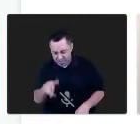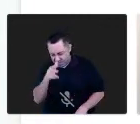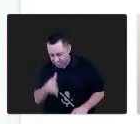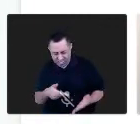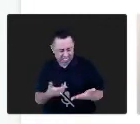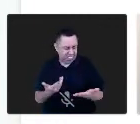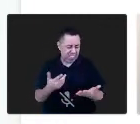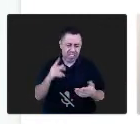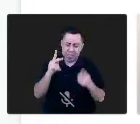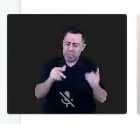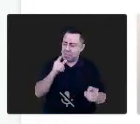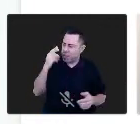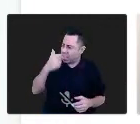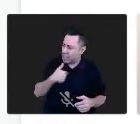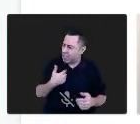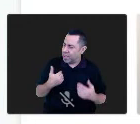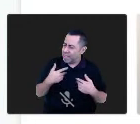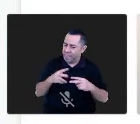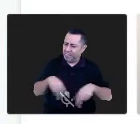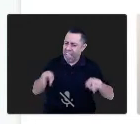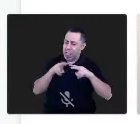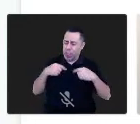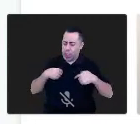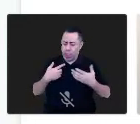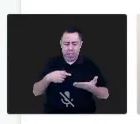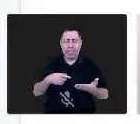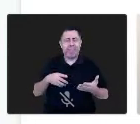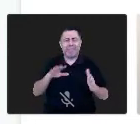that not streaming your values typically your writing in your resume probably could be better